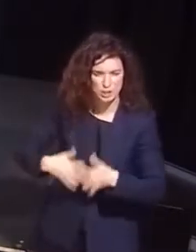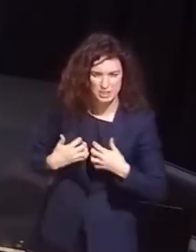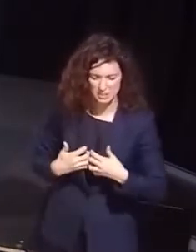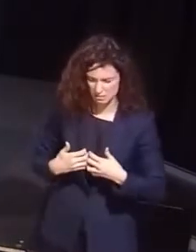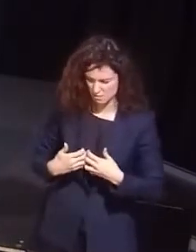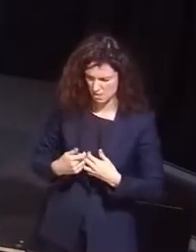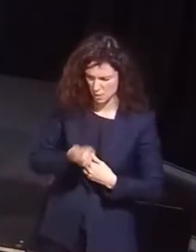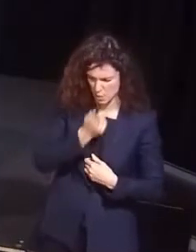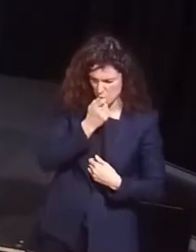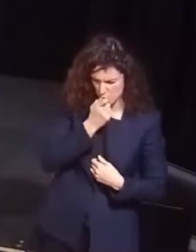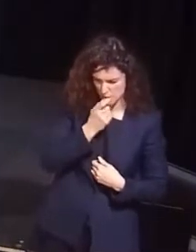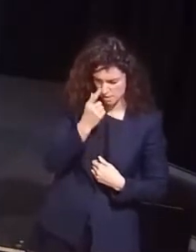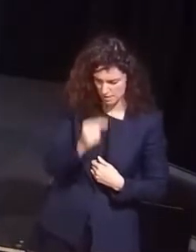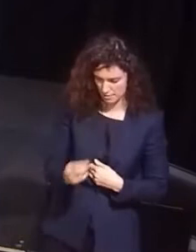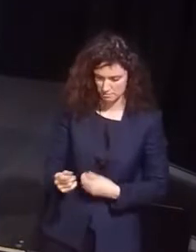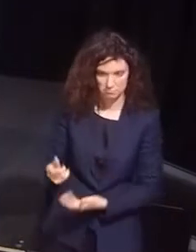to record and organize his thoughts.